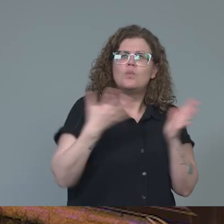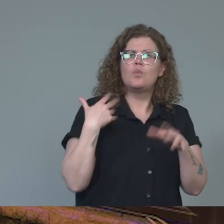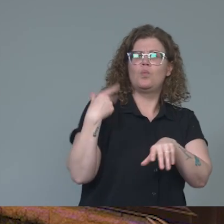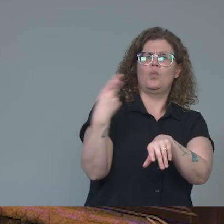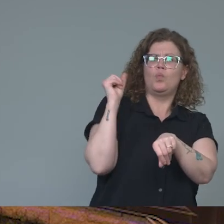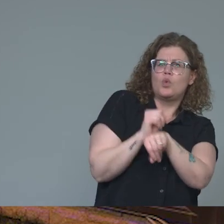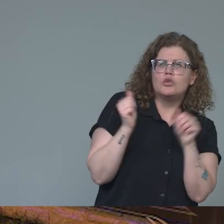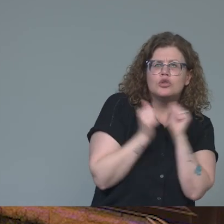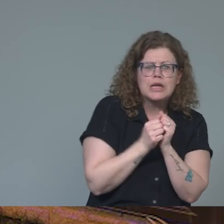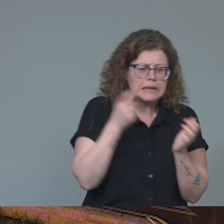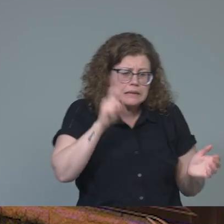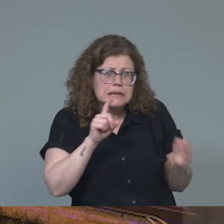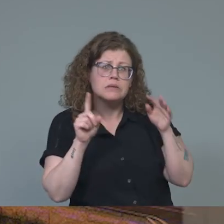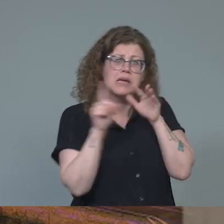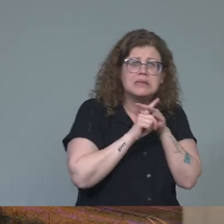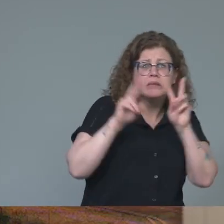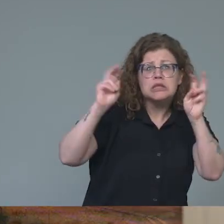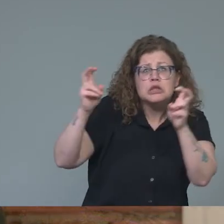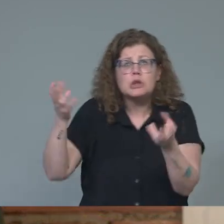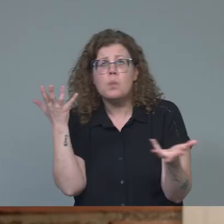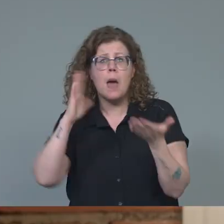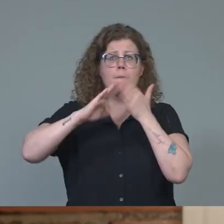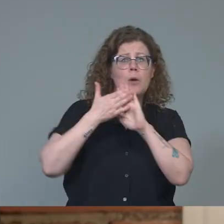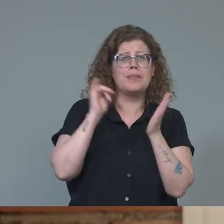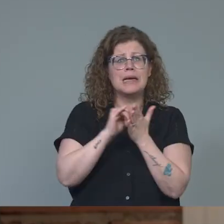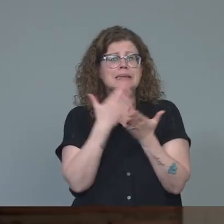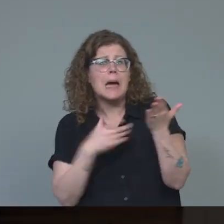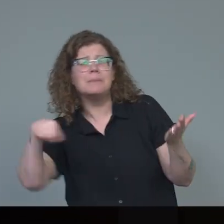some light and ceramics at the Martindale LRT station. You should go see it sometime.